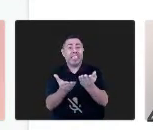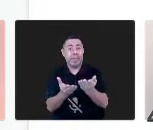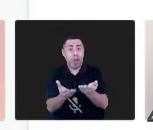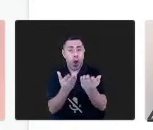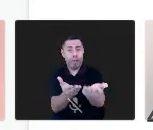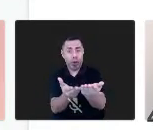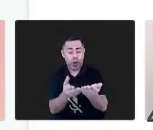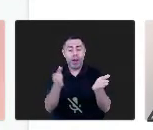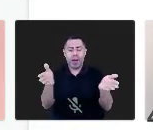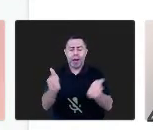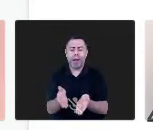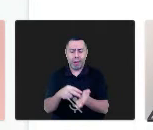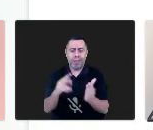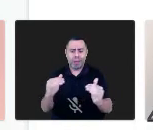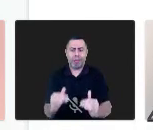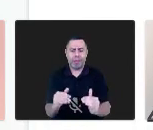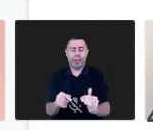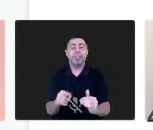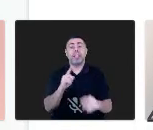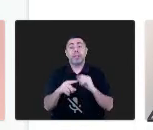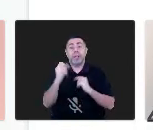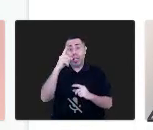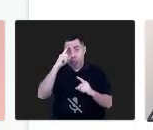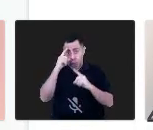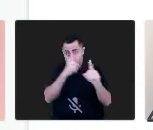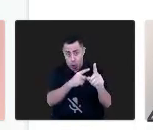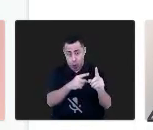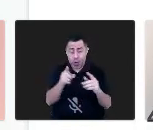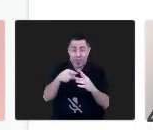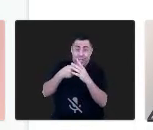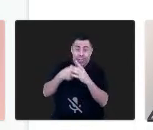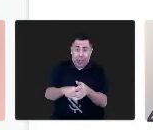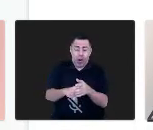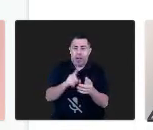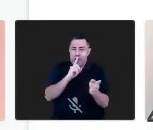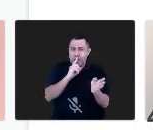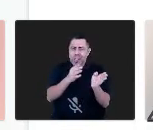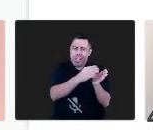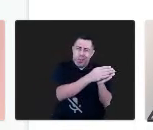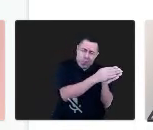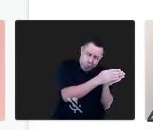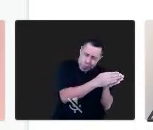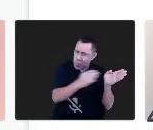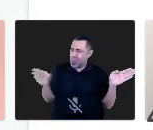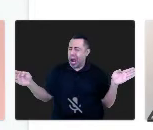something where you're really getting a lot of inbounds your resume is getting results a good